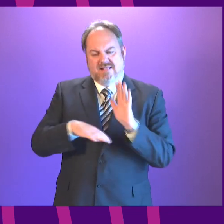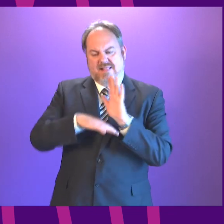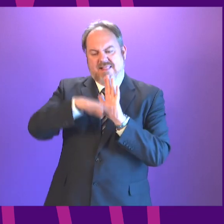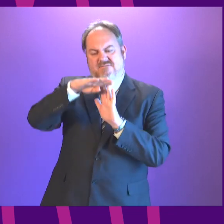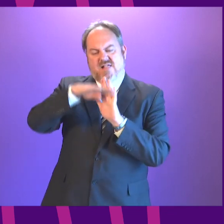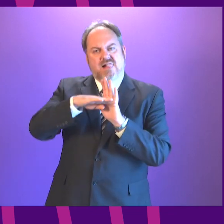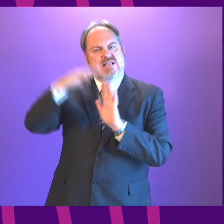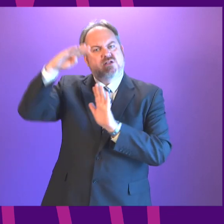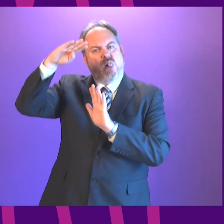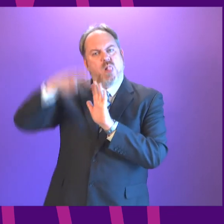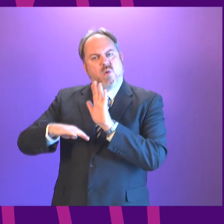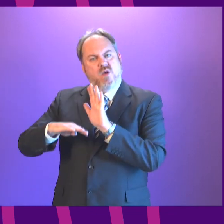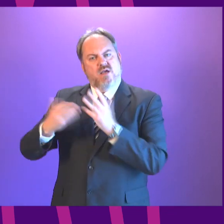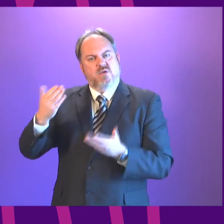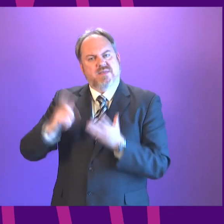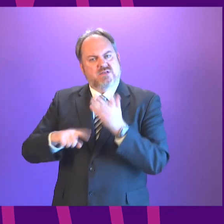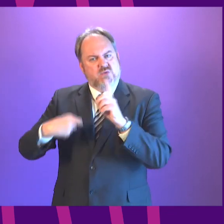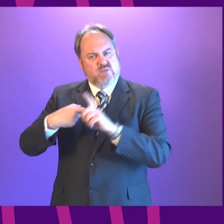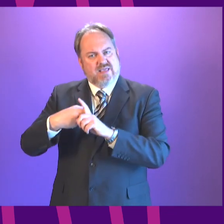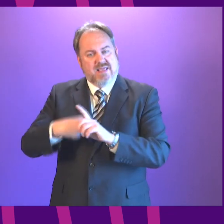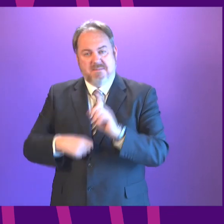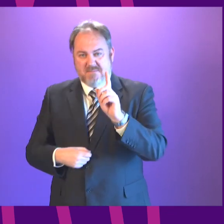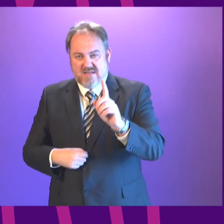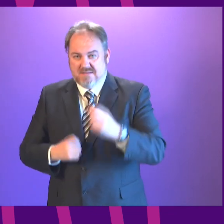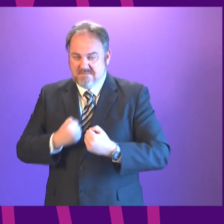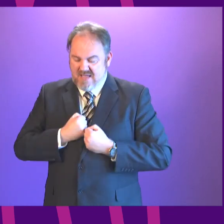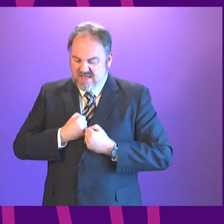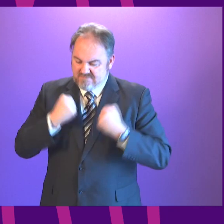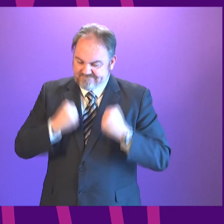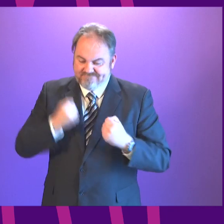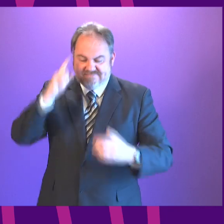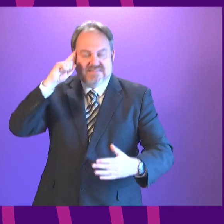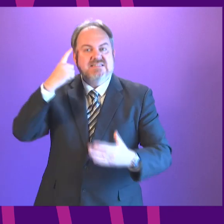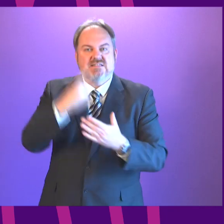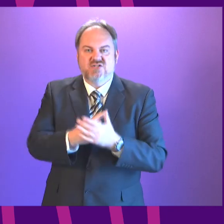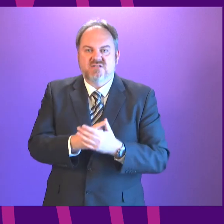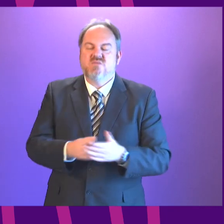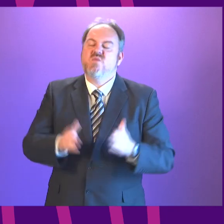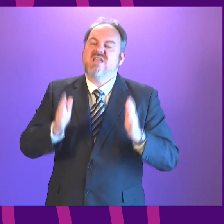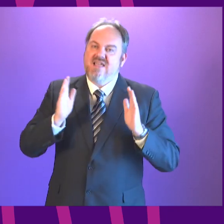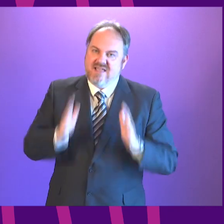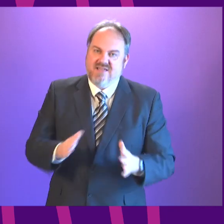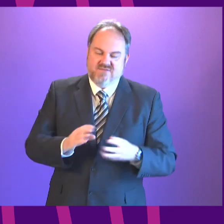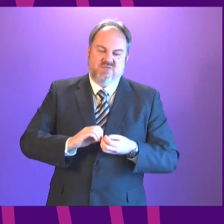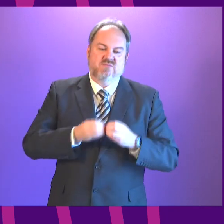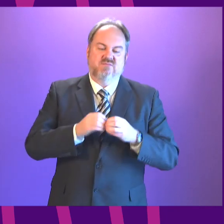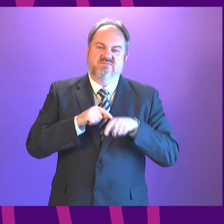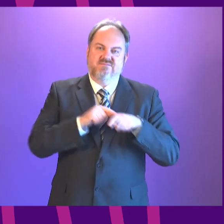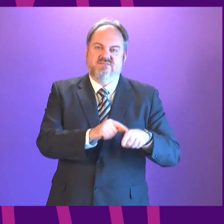parts of the UK. My firm judgment is that they are absolutely necessary. They are not